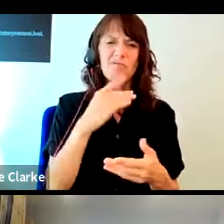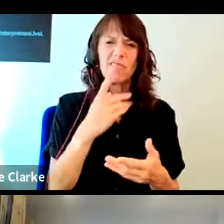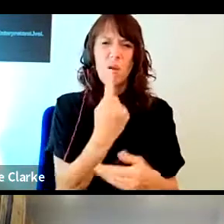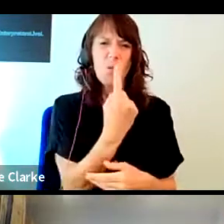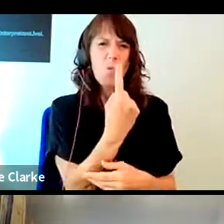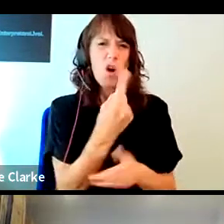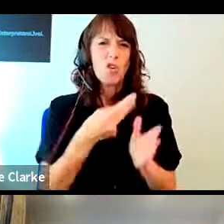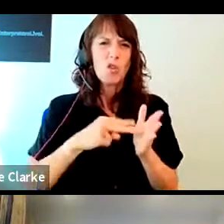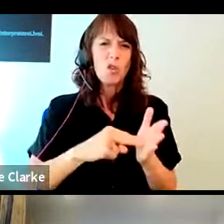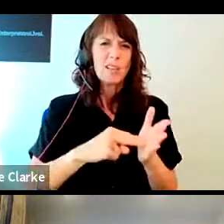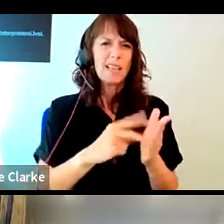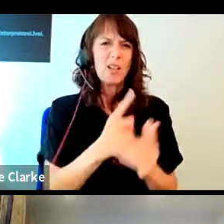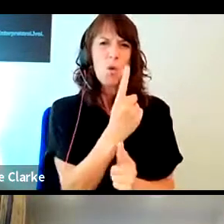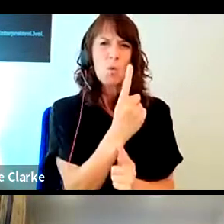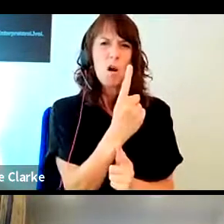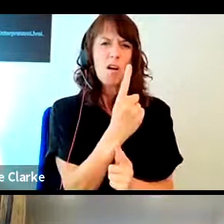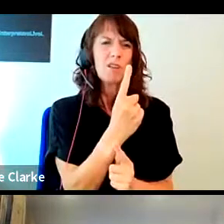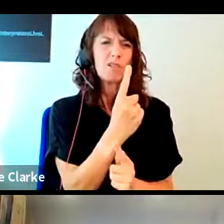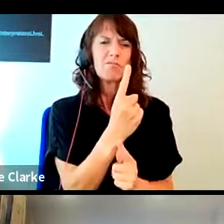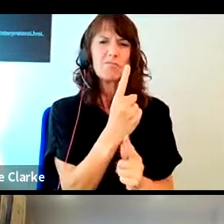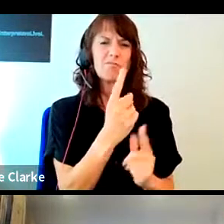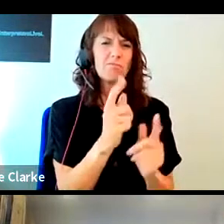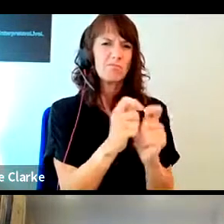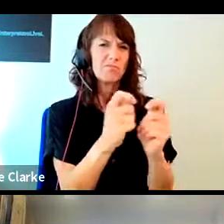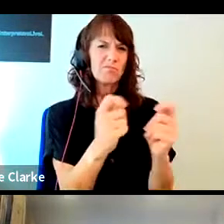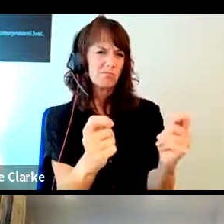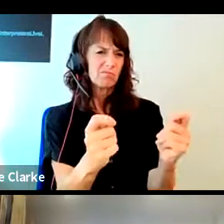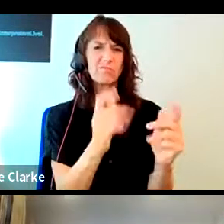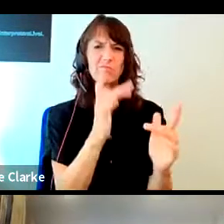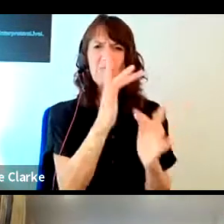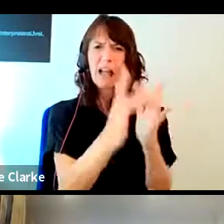user journey might be accessible, but the rest collapses, and that there's not much point in that.